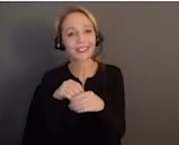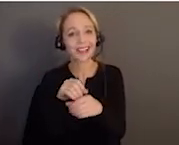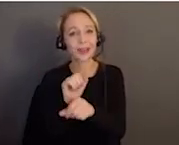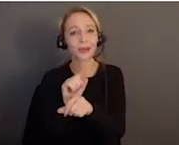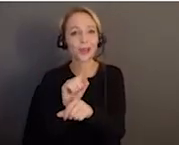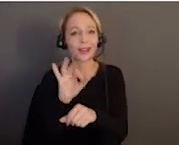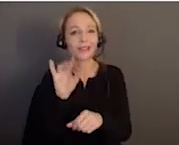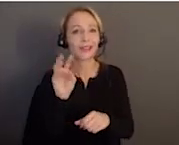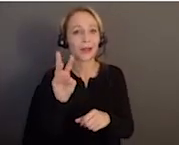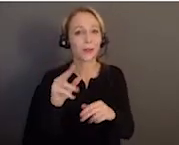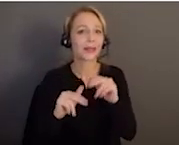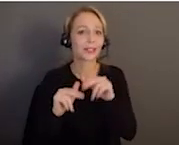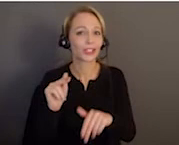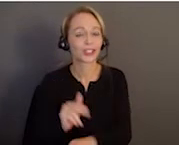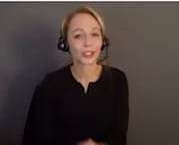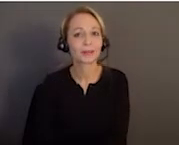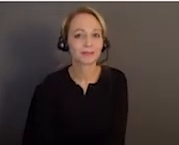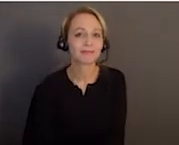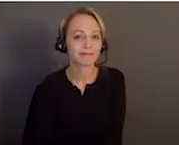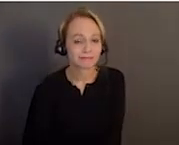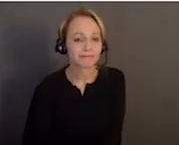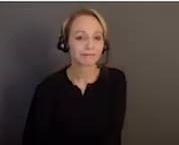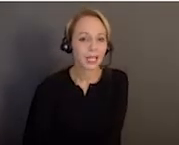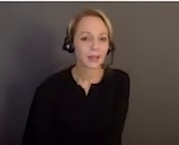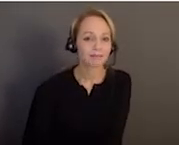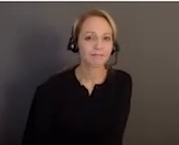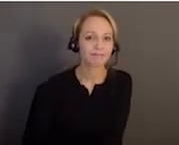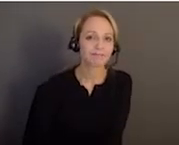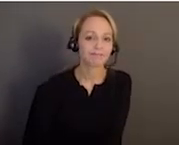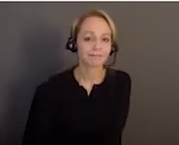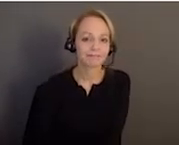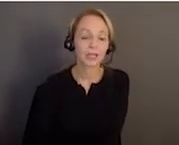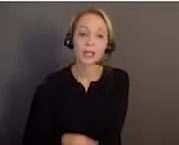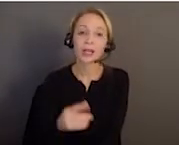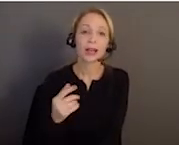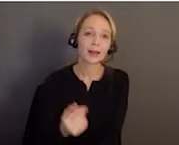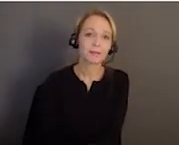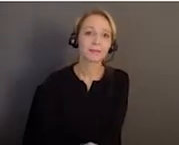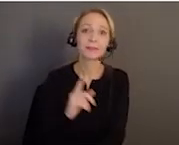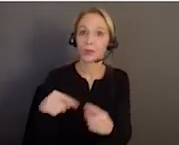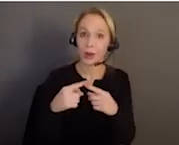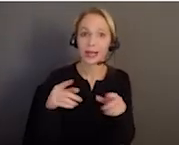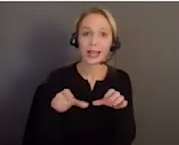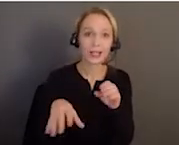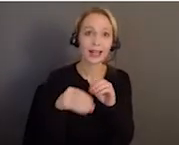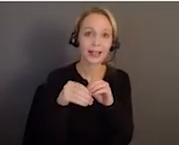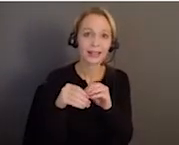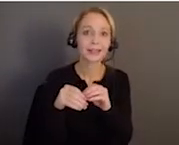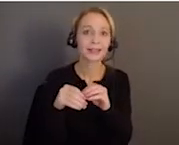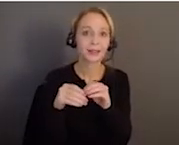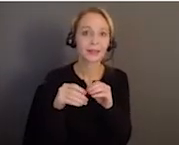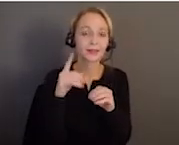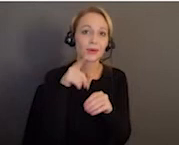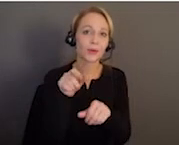FLOW BUILDER. ONCE AN ACTION IS ADDED TO THE WORK FLOW, THERE IS AN